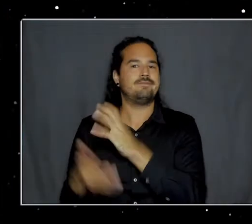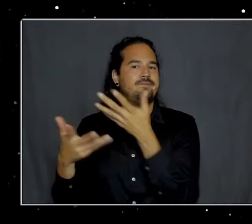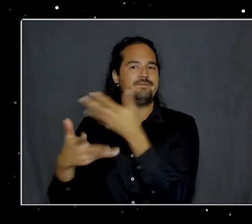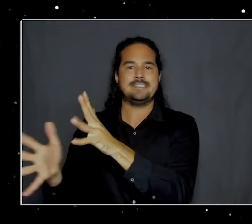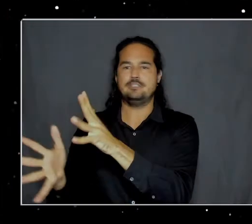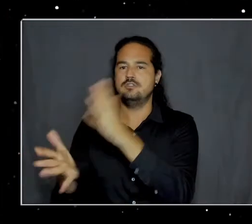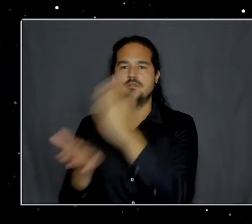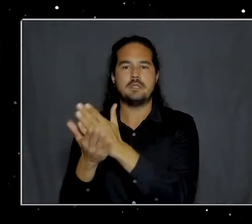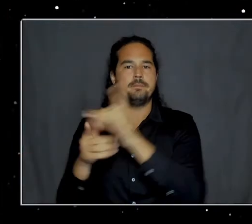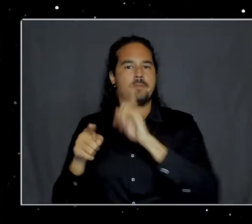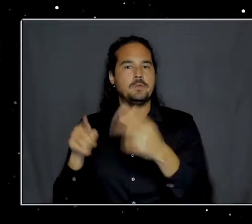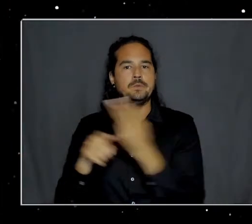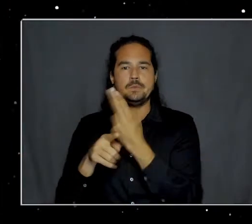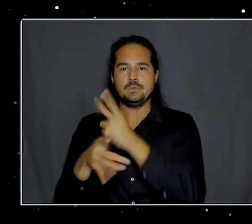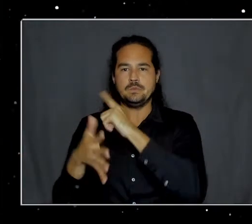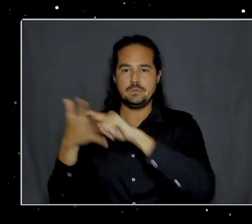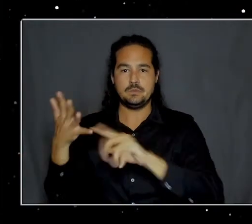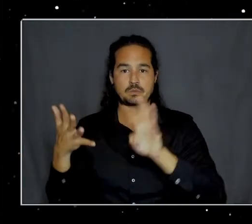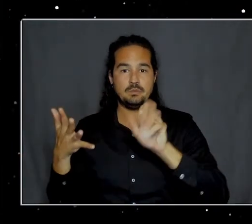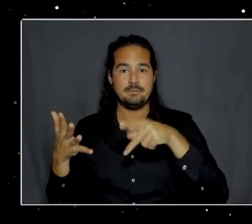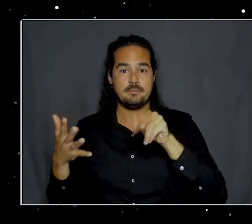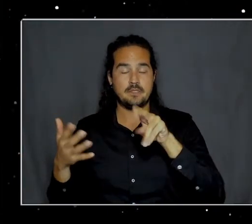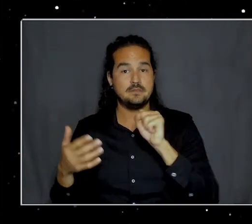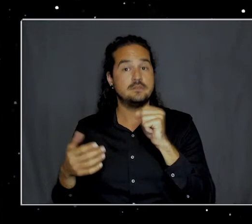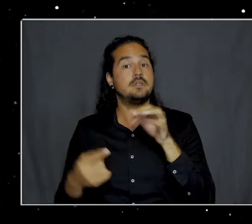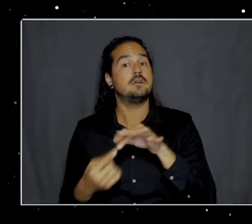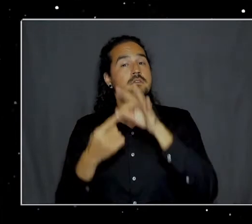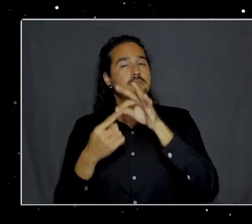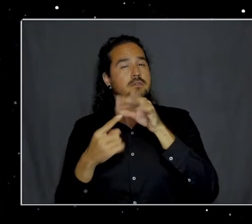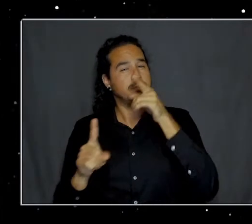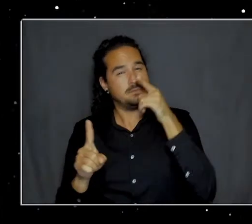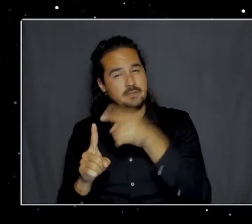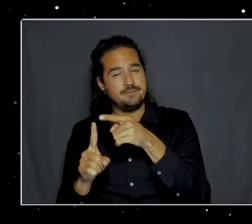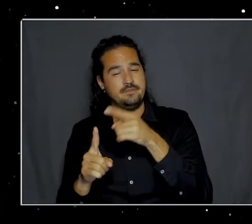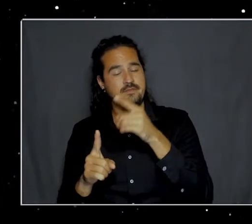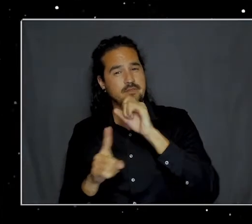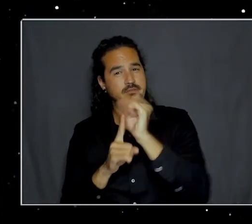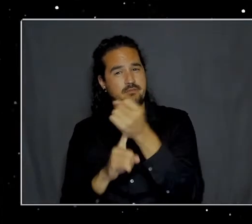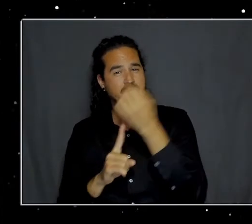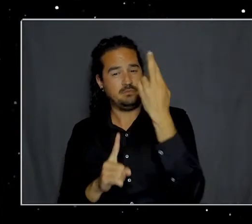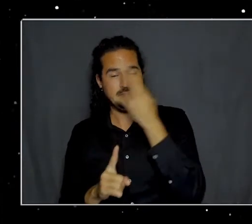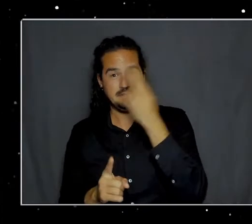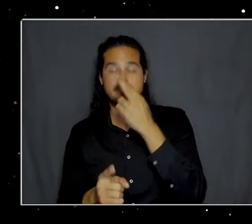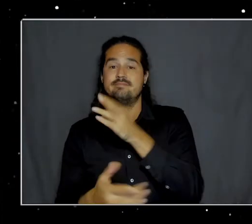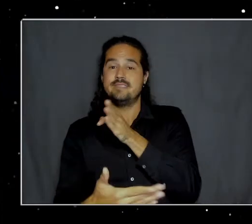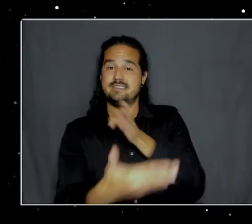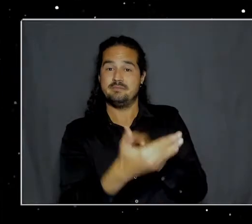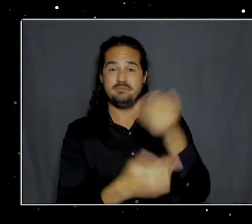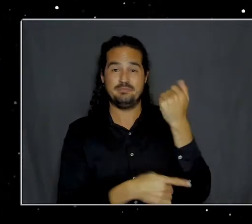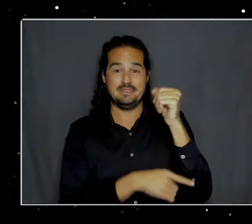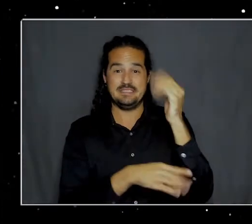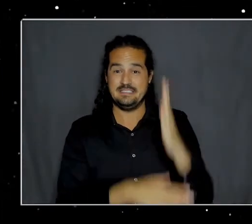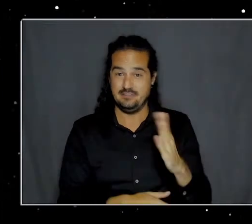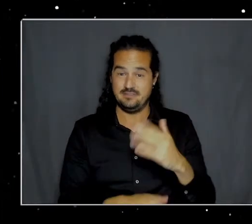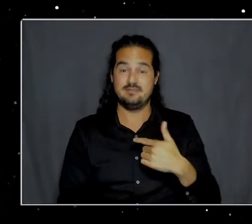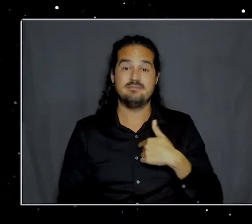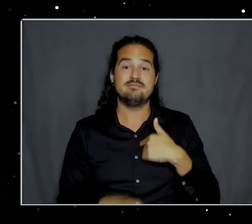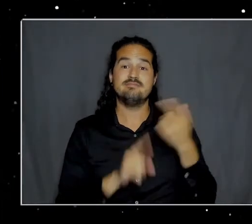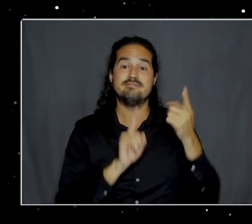USE THESE WEAPONS EXCEPT IN VERY